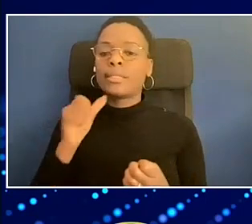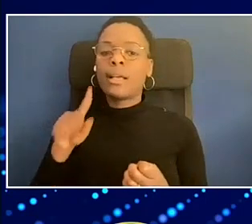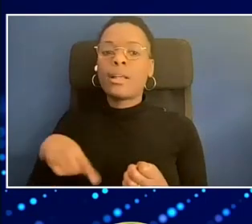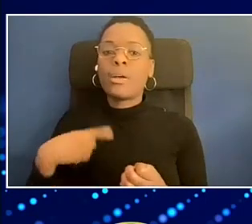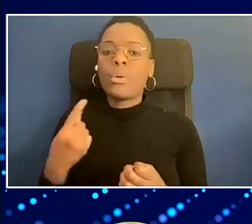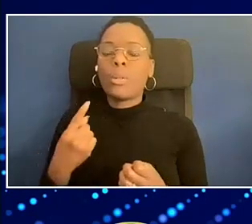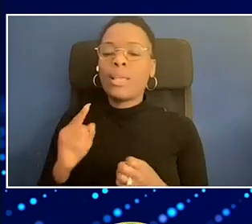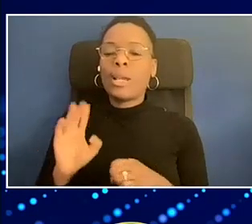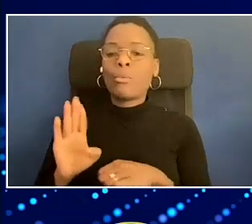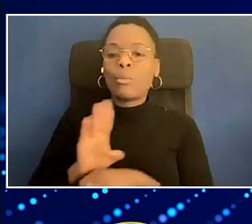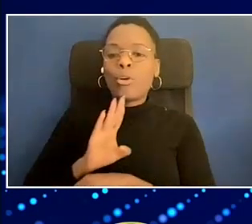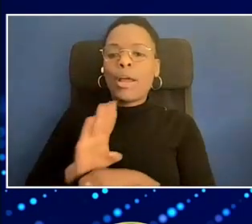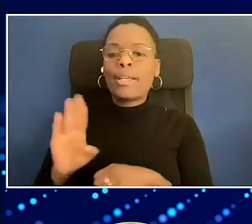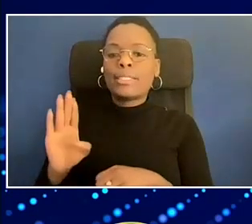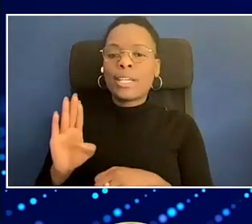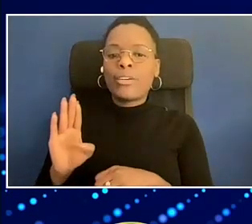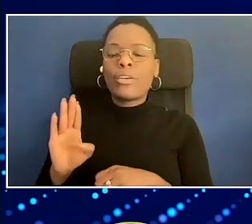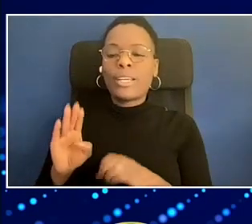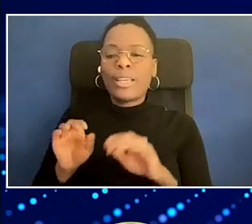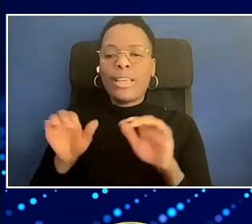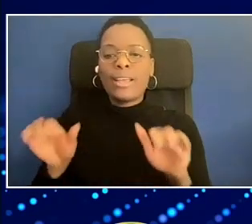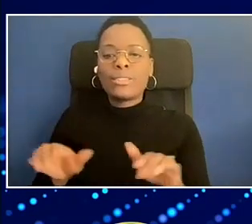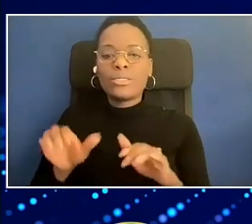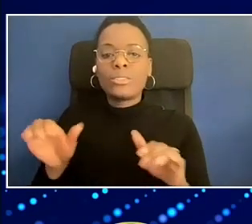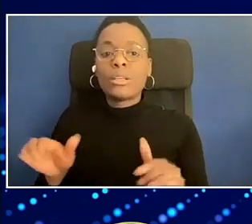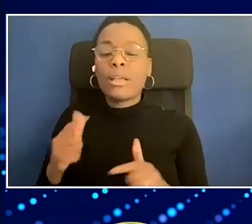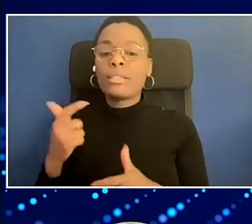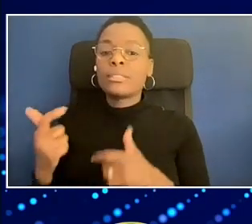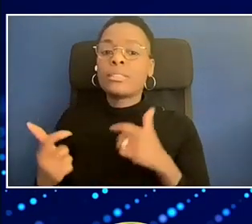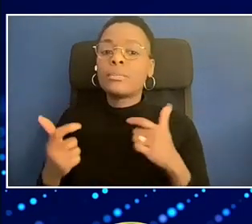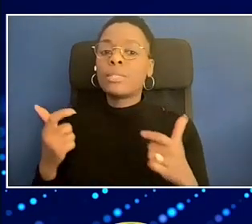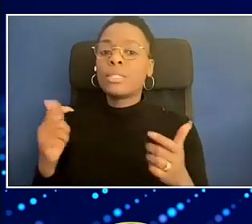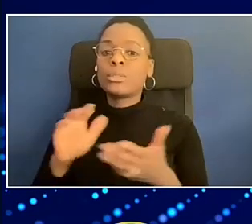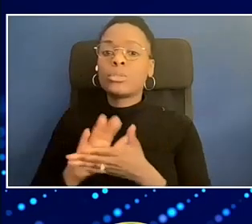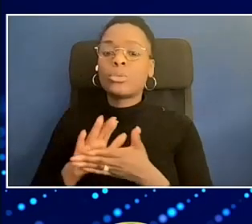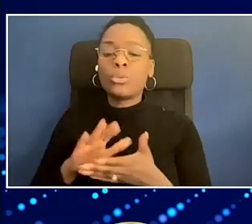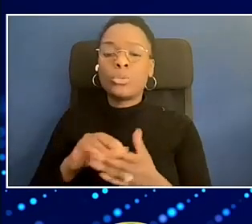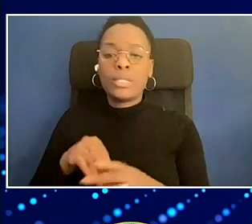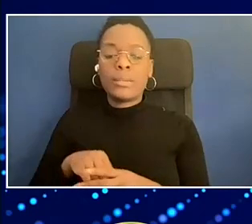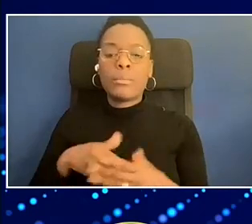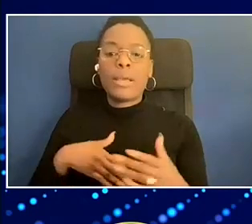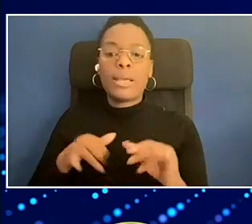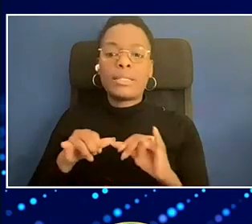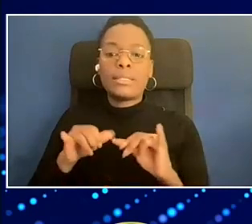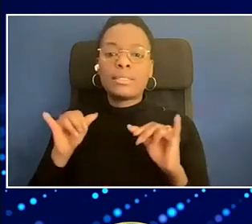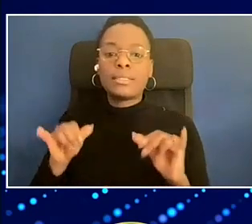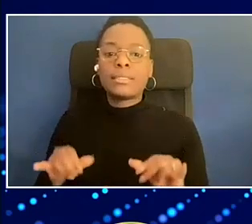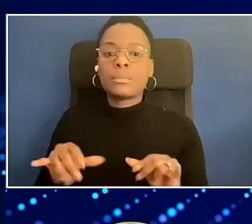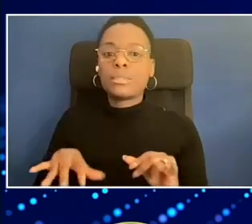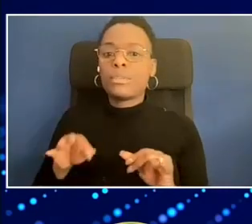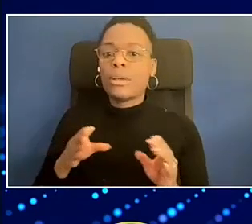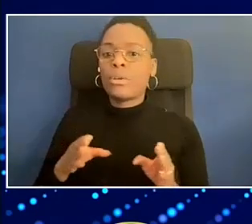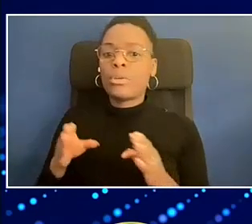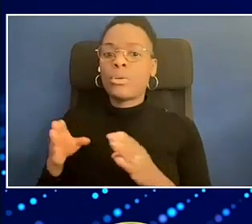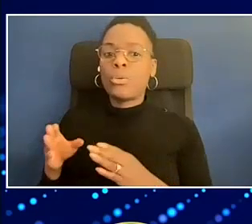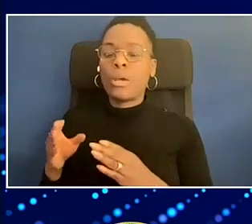So the largest school in my system has found a way to purchase- this is such a strange example, but I think it helps